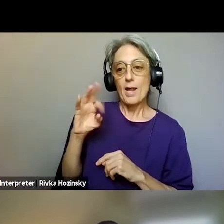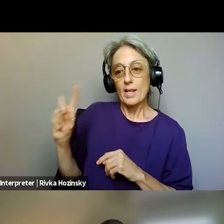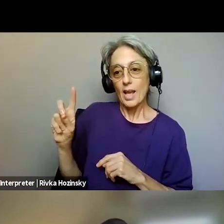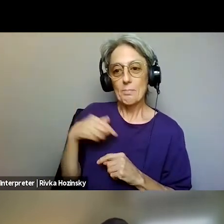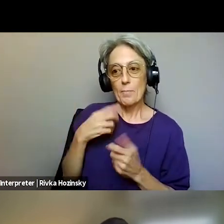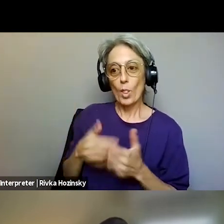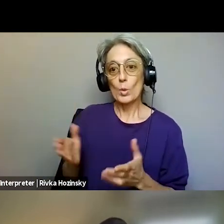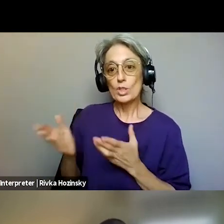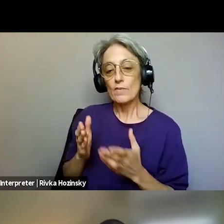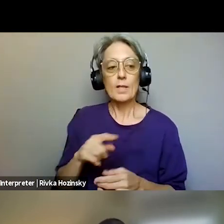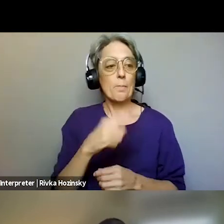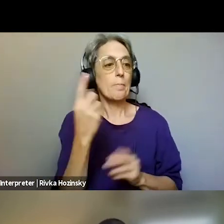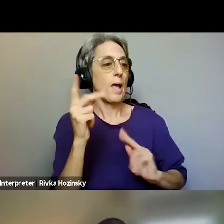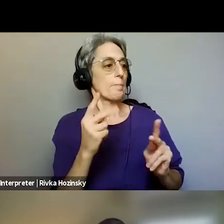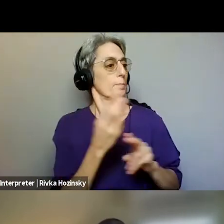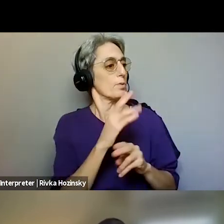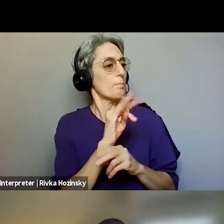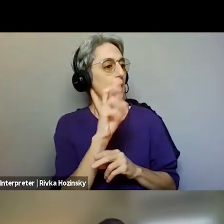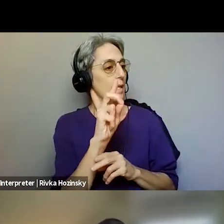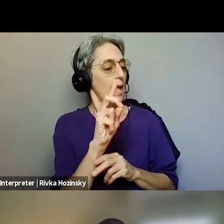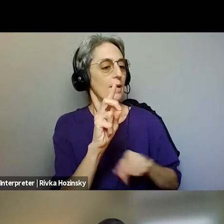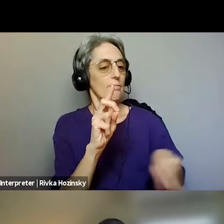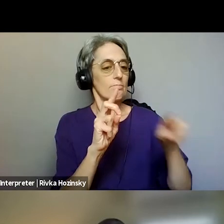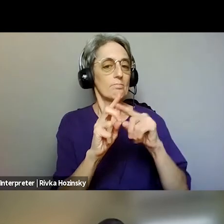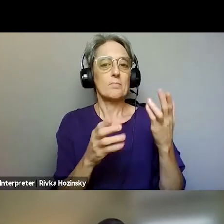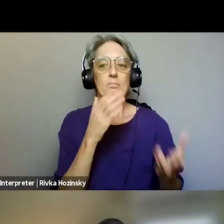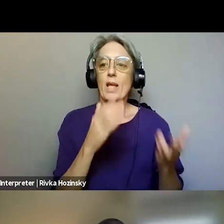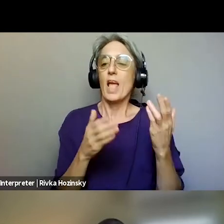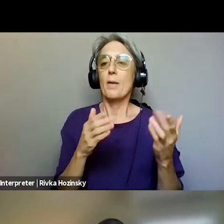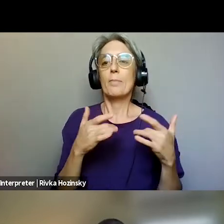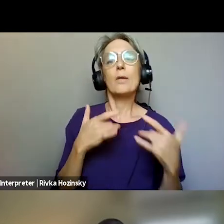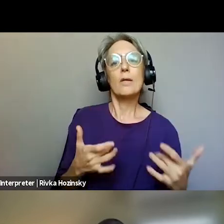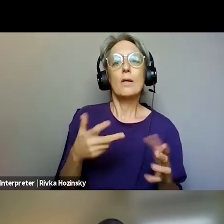Medicaid who may be more likely to be on that borderline living in states that don’t expand.